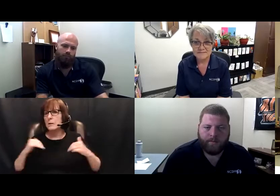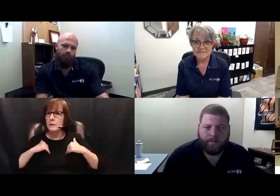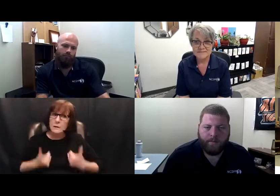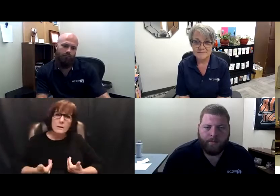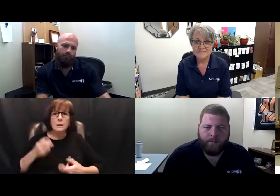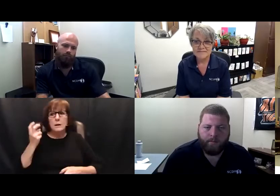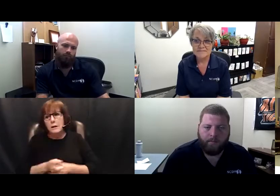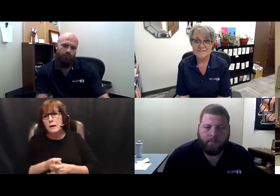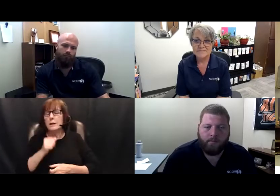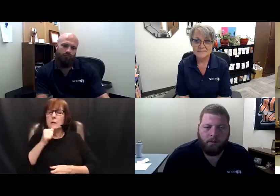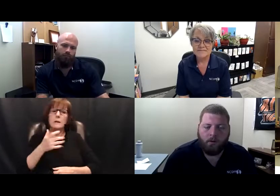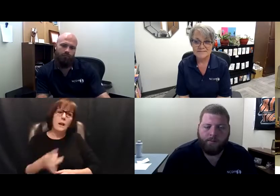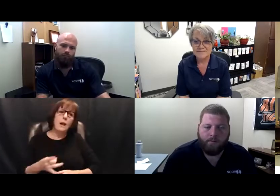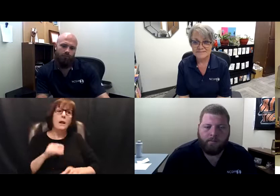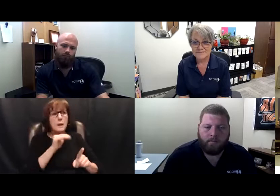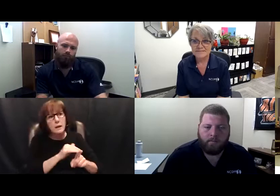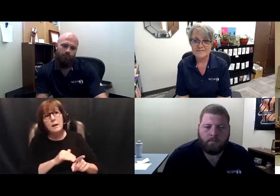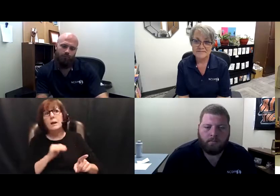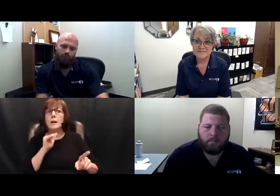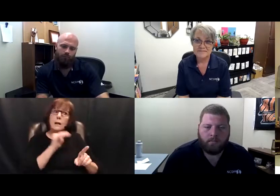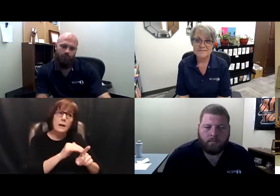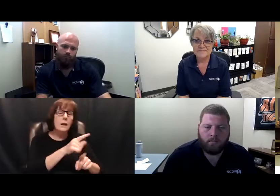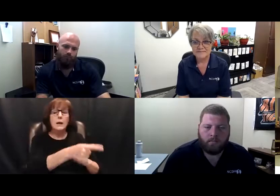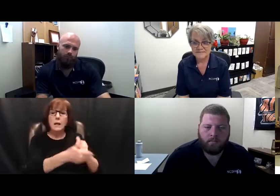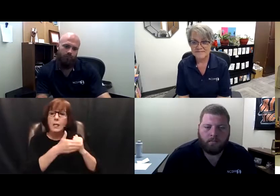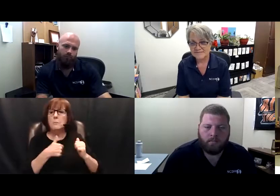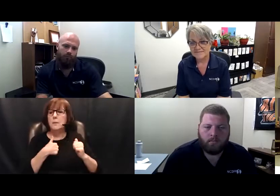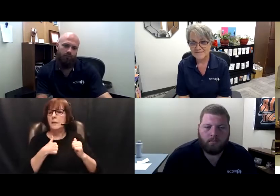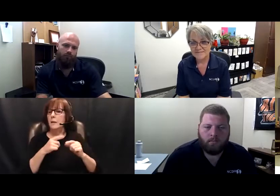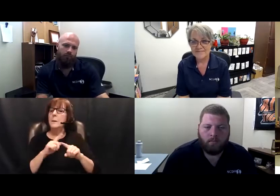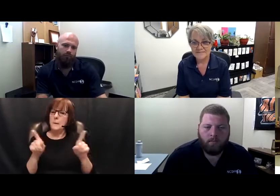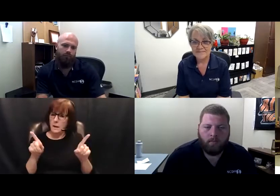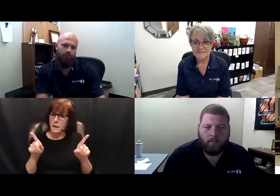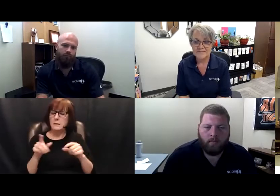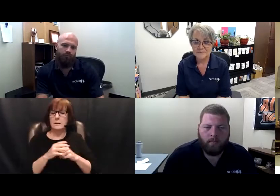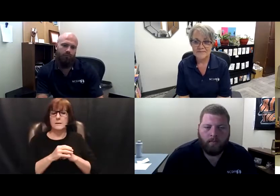likes to keep saying "Hey help me" but